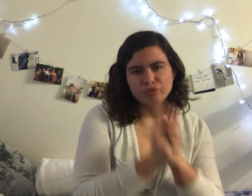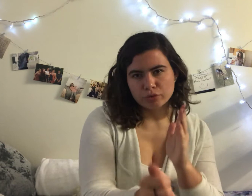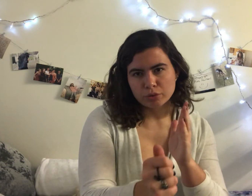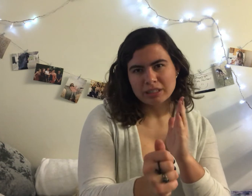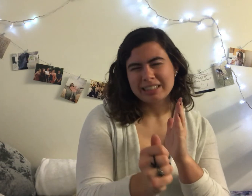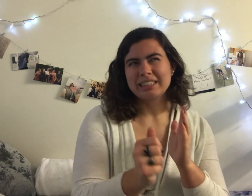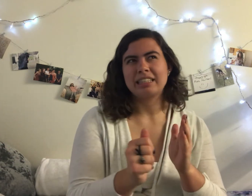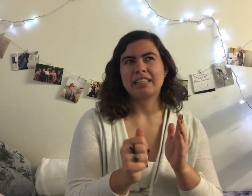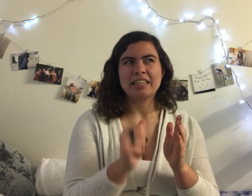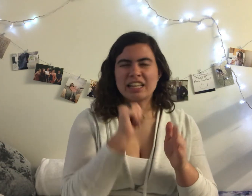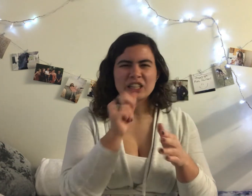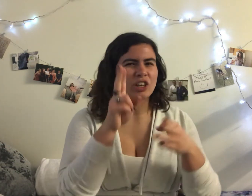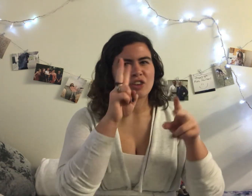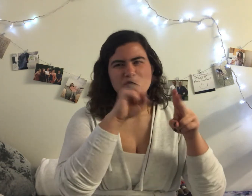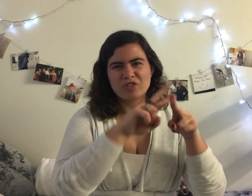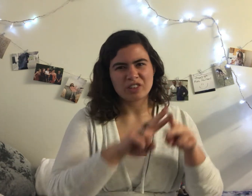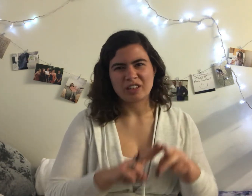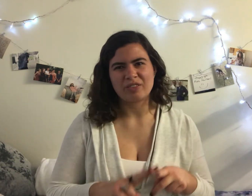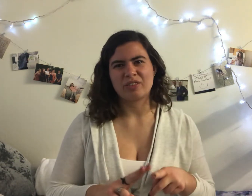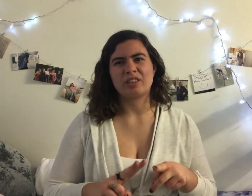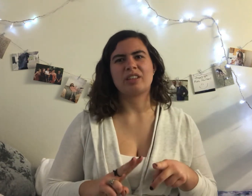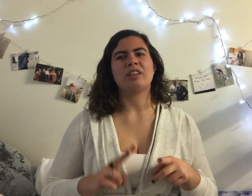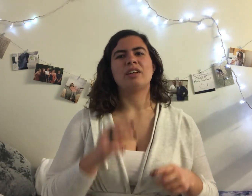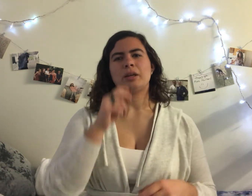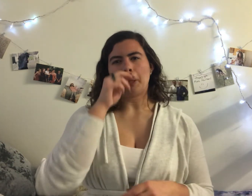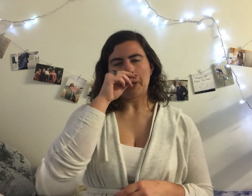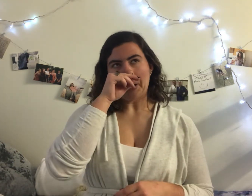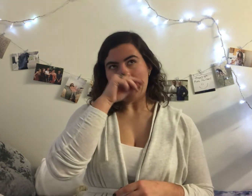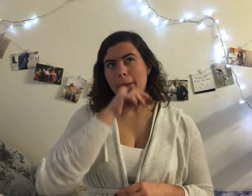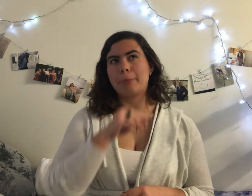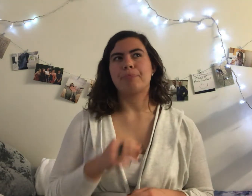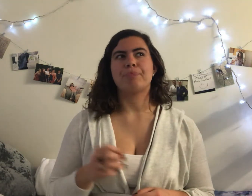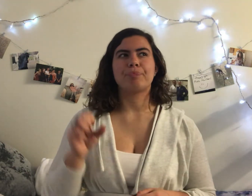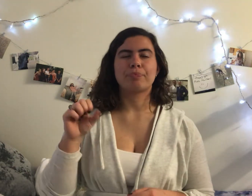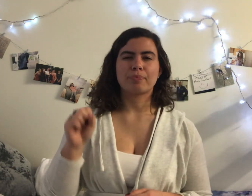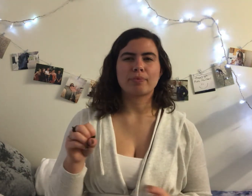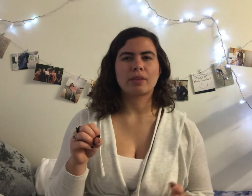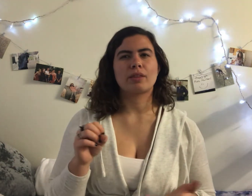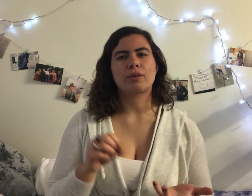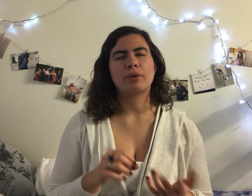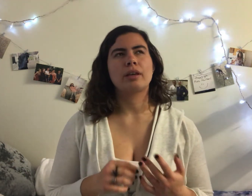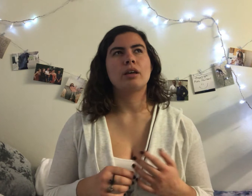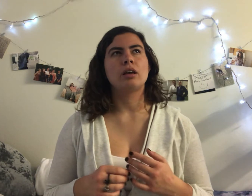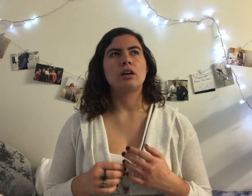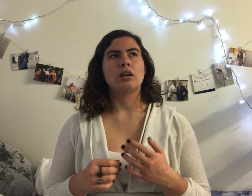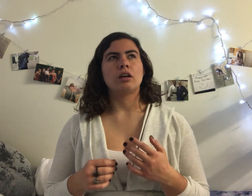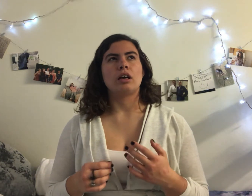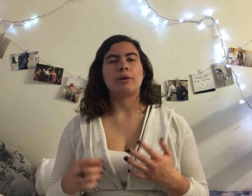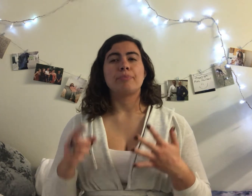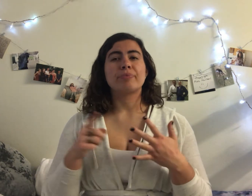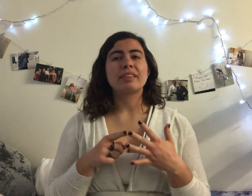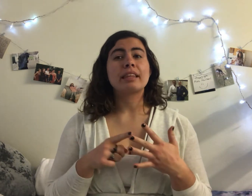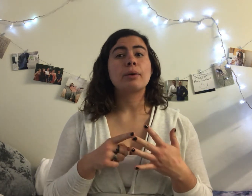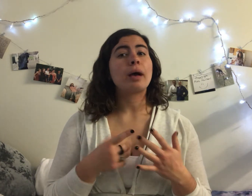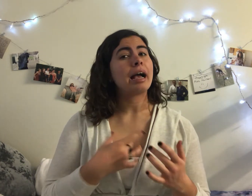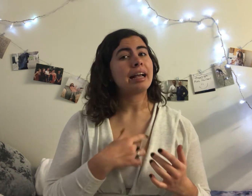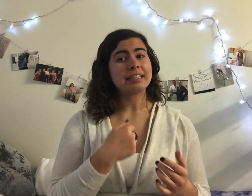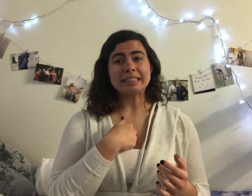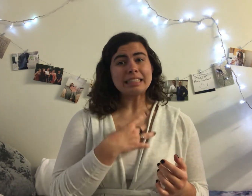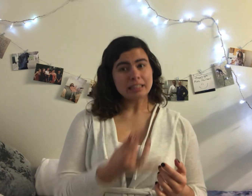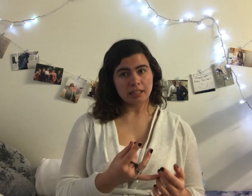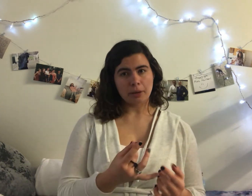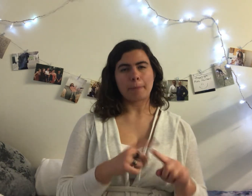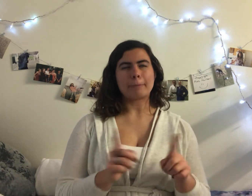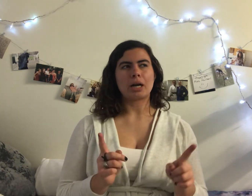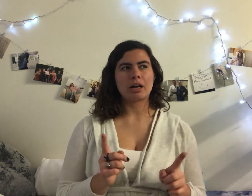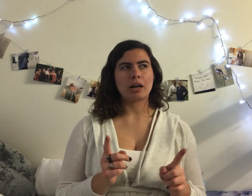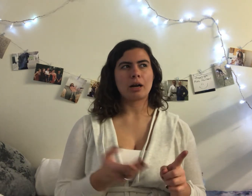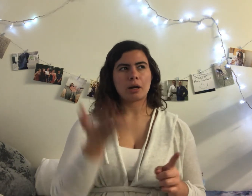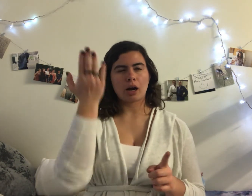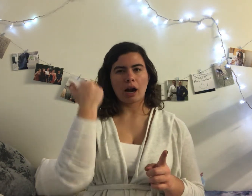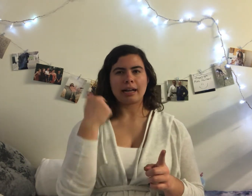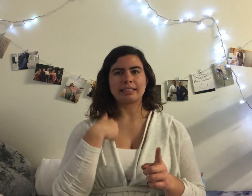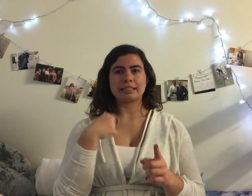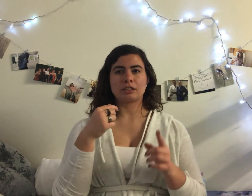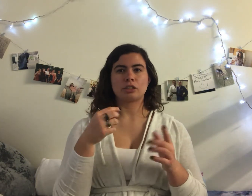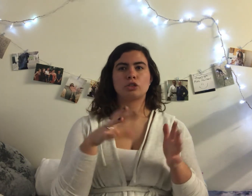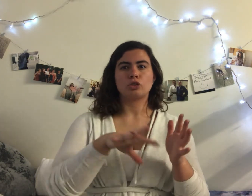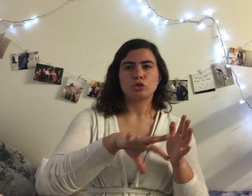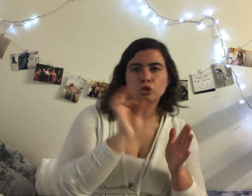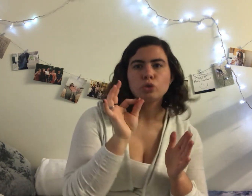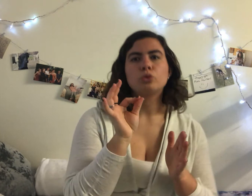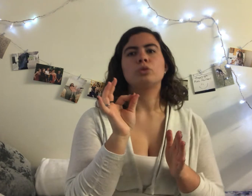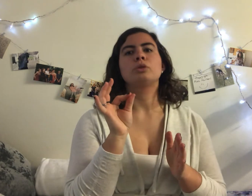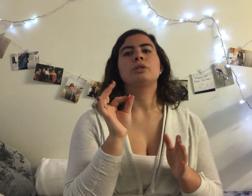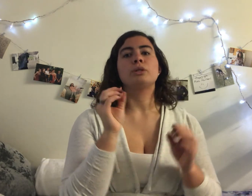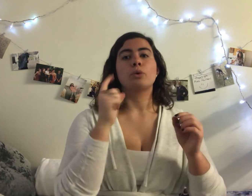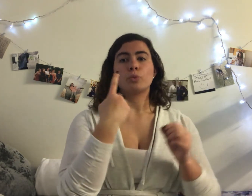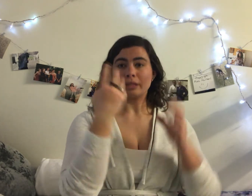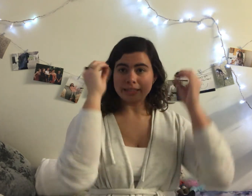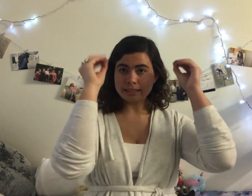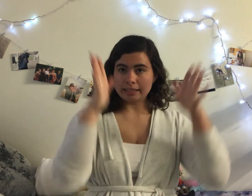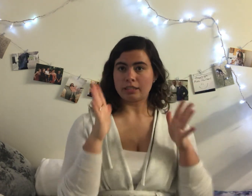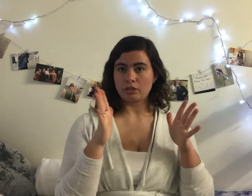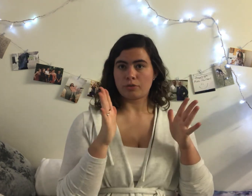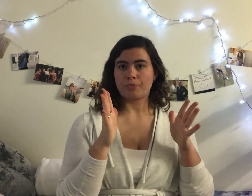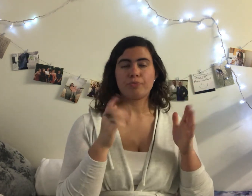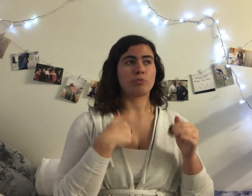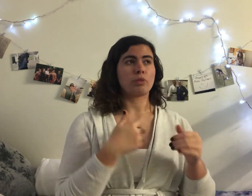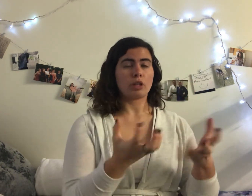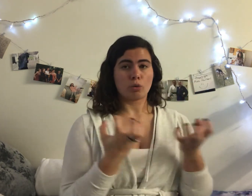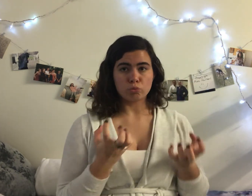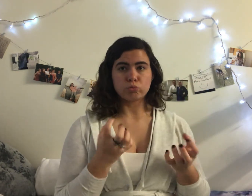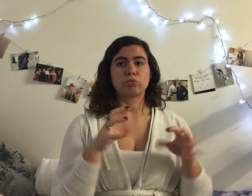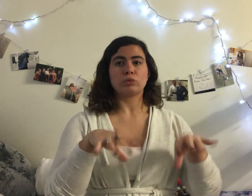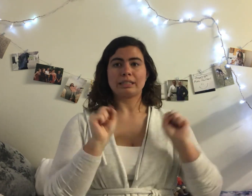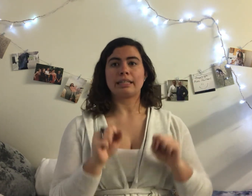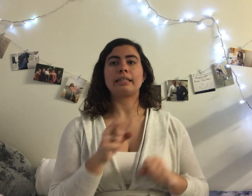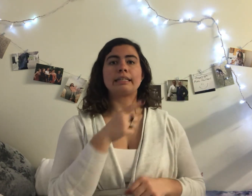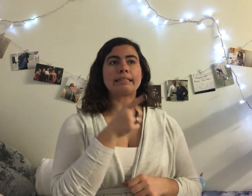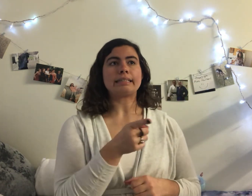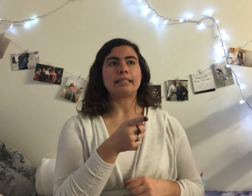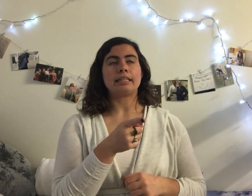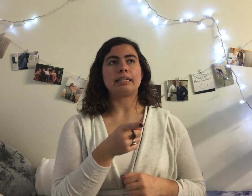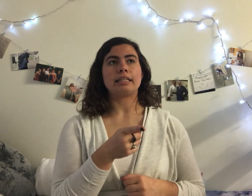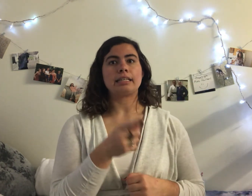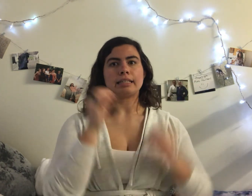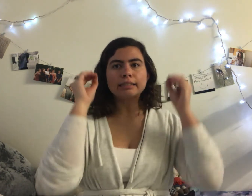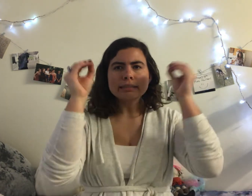not vocabulary. I like the class, but originally, I picked one teacher that I wanted to take because he teaches